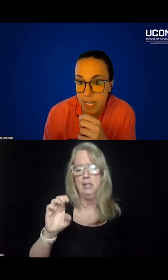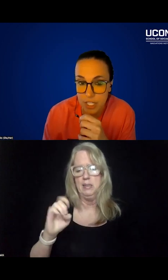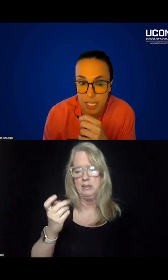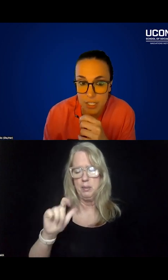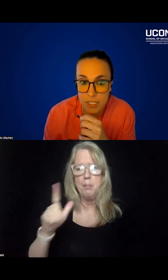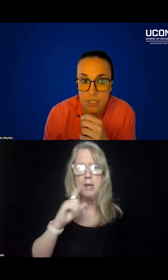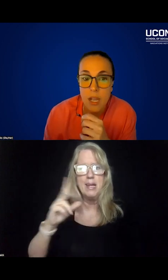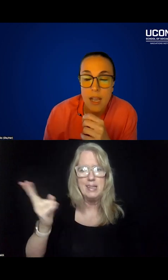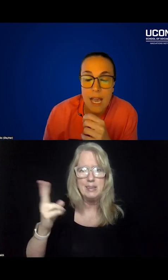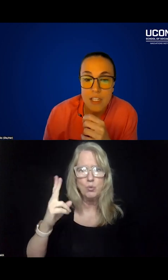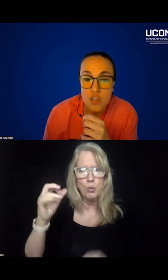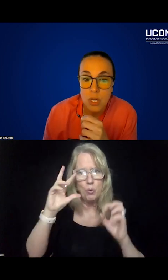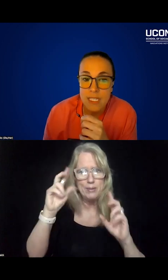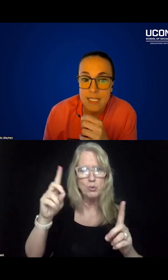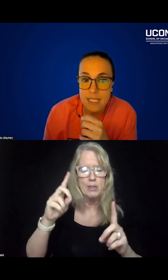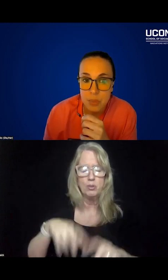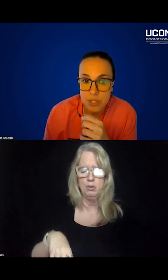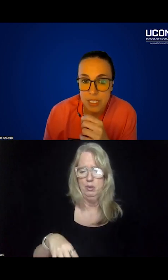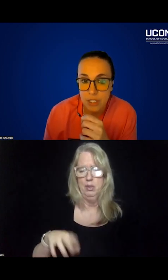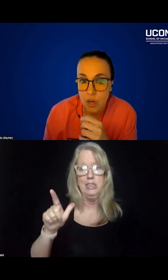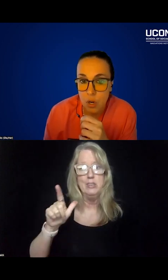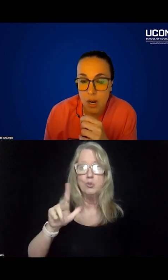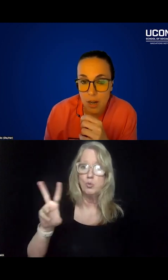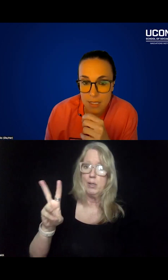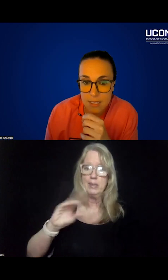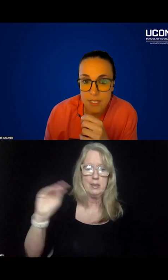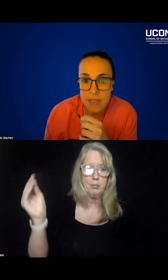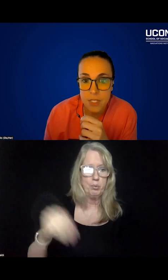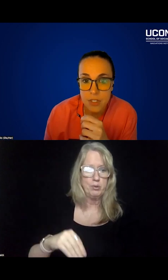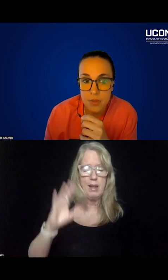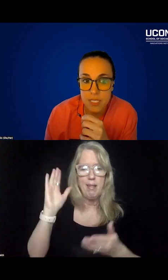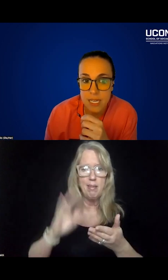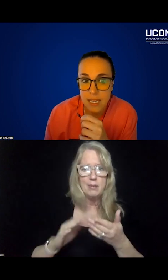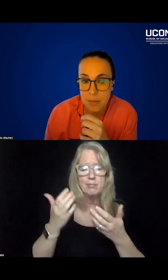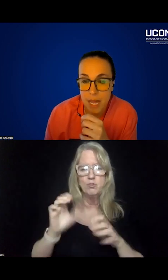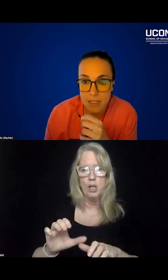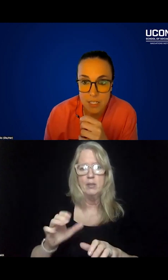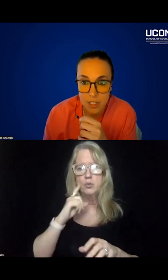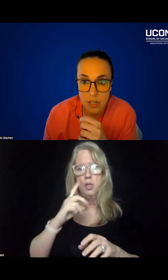EDUCATION HAD 26% LOWER ODDS OF ATTEMPTING SUICIDE LAST YEAR